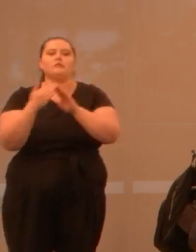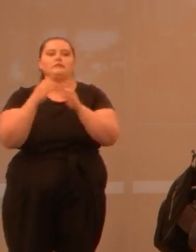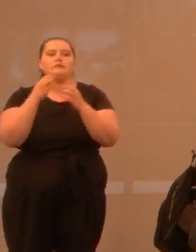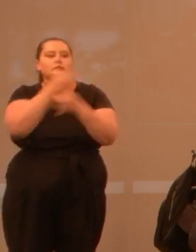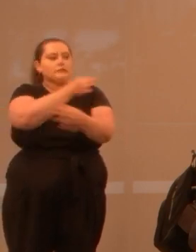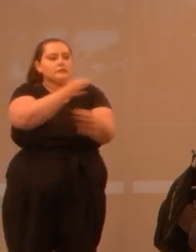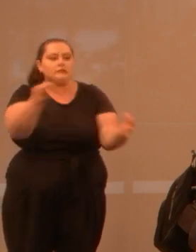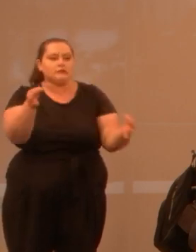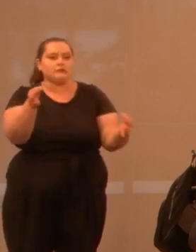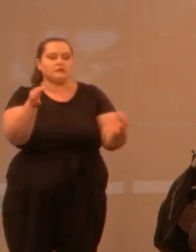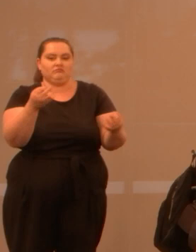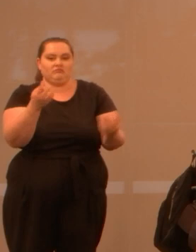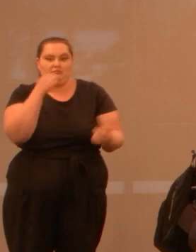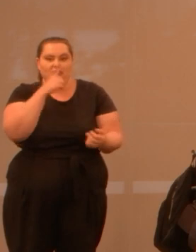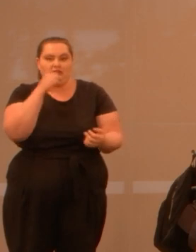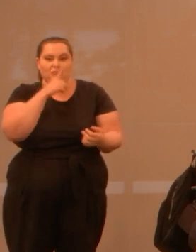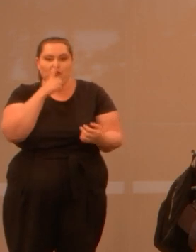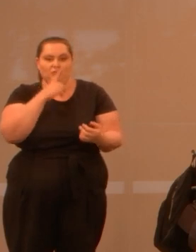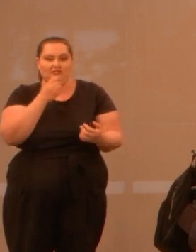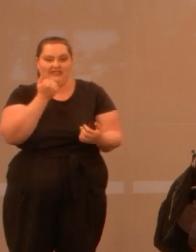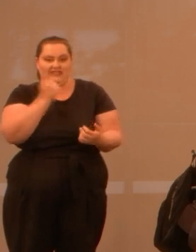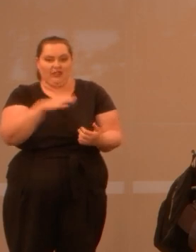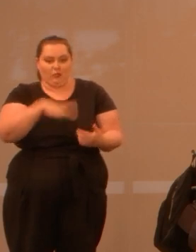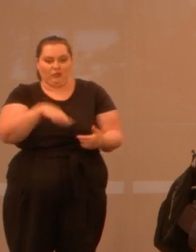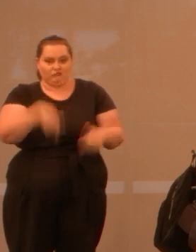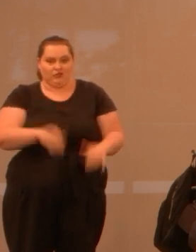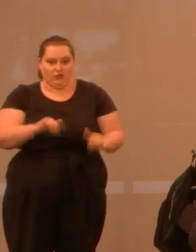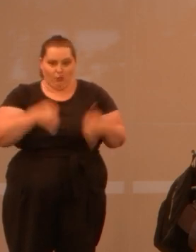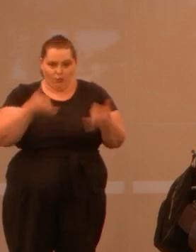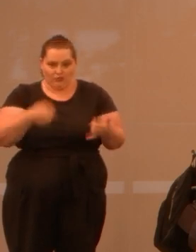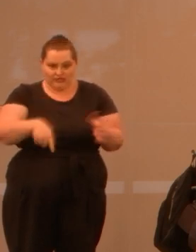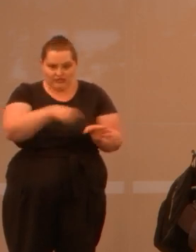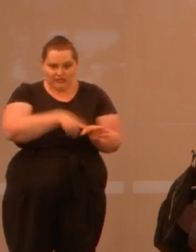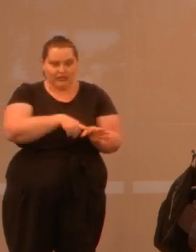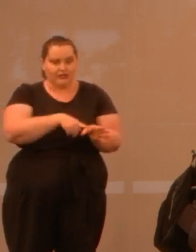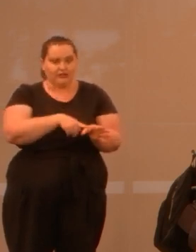Do people want these awards to happen this year? But as we started the